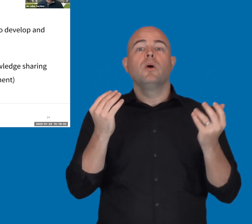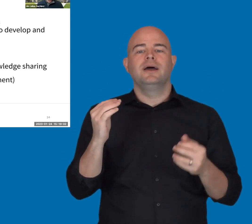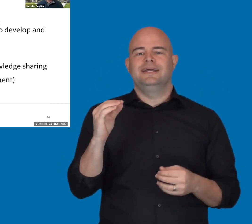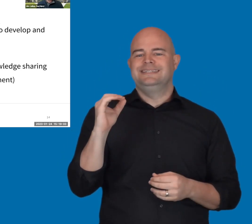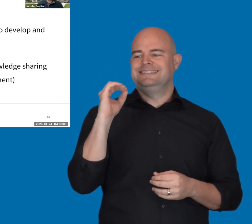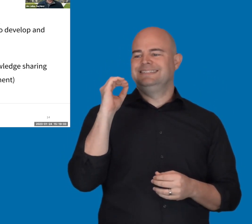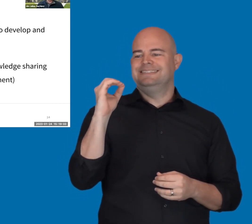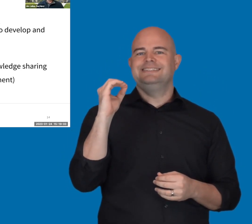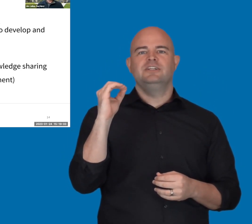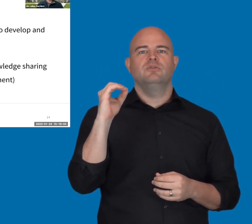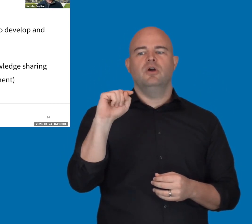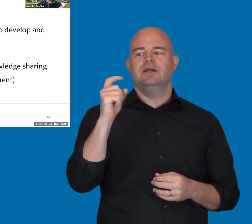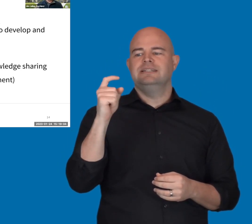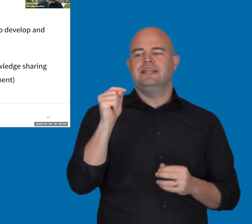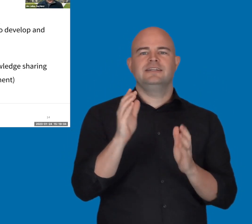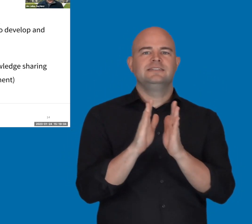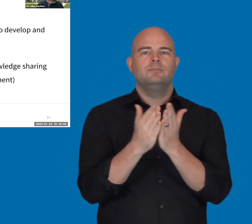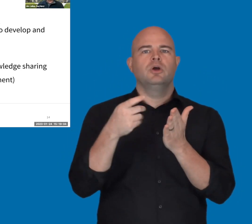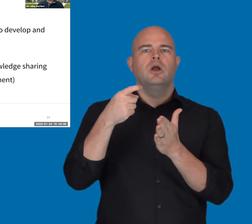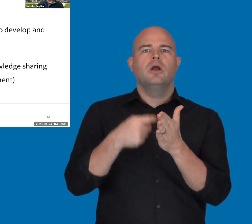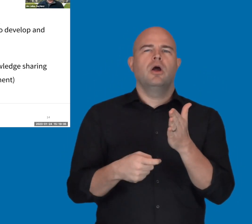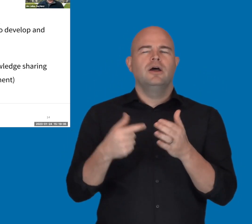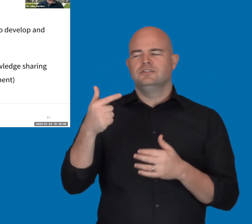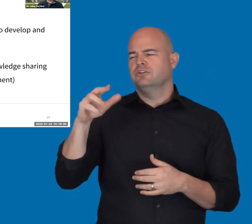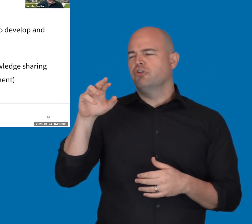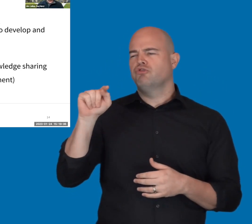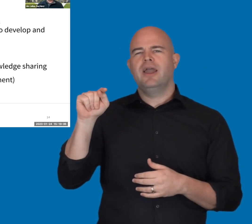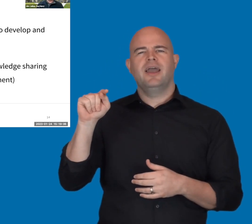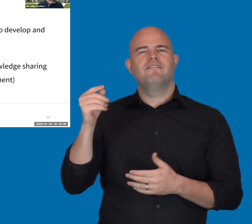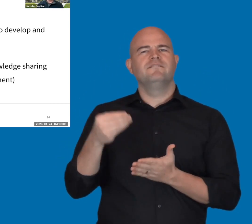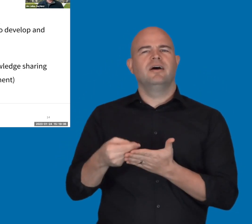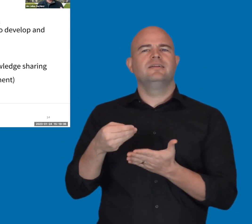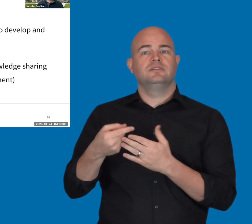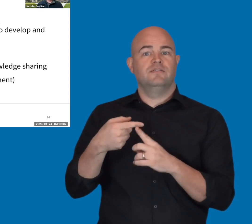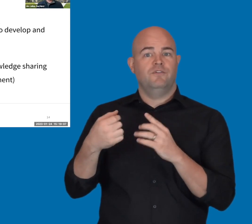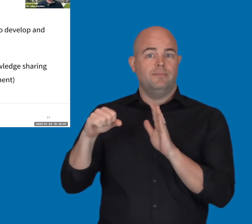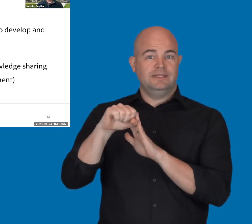that faculty can do it almost themselves and then have peers come alongside